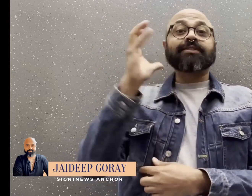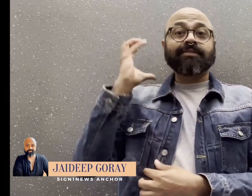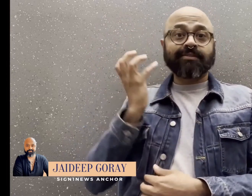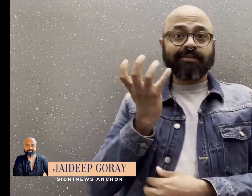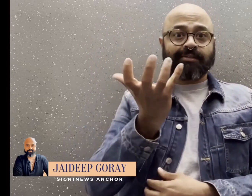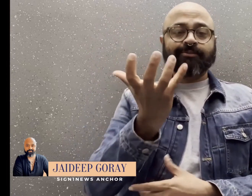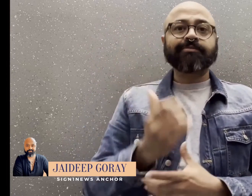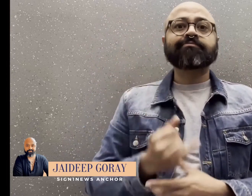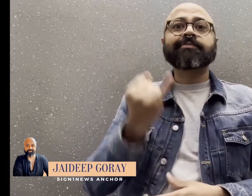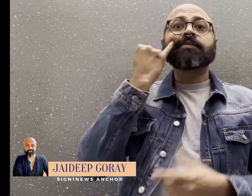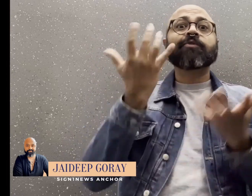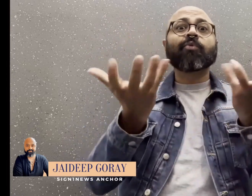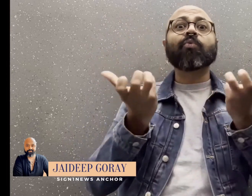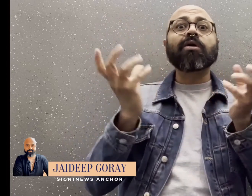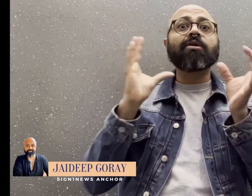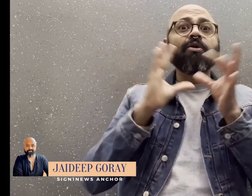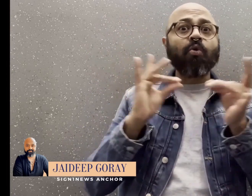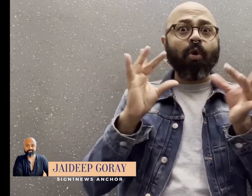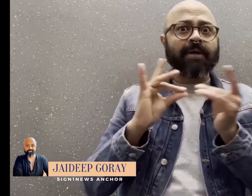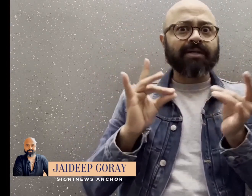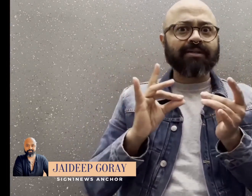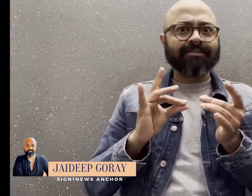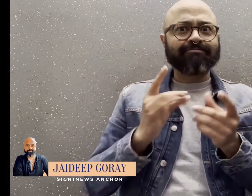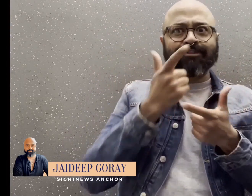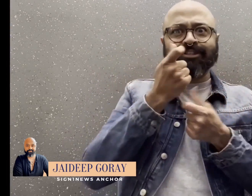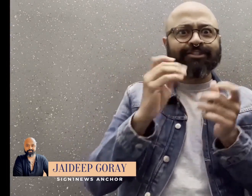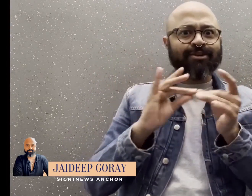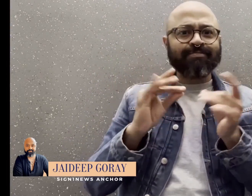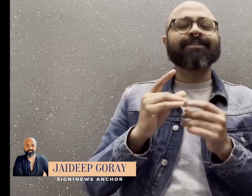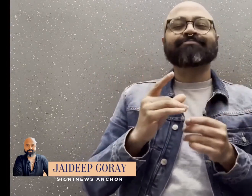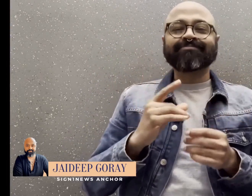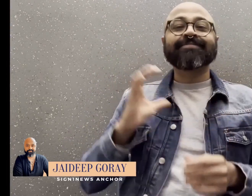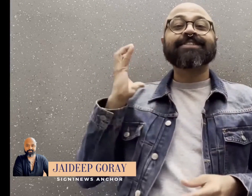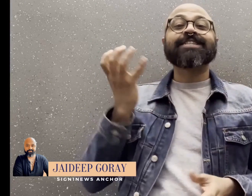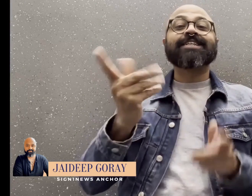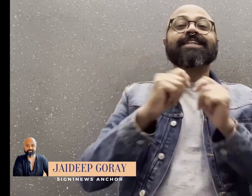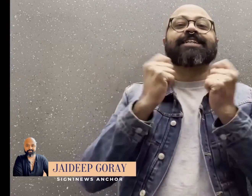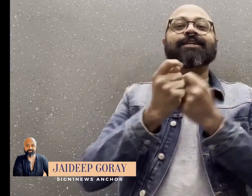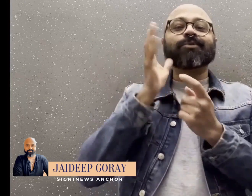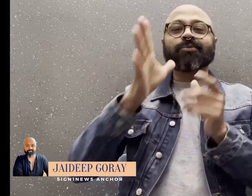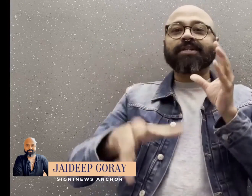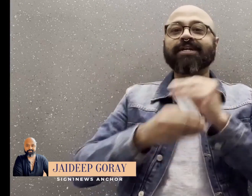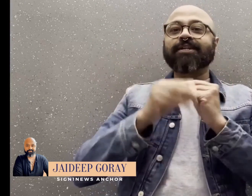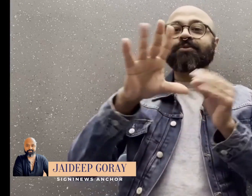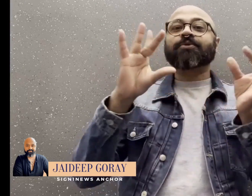If you post an interesting comment about this update, we may add it at the bottom of the screen.